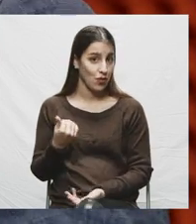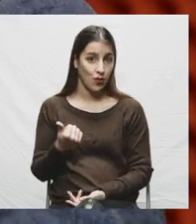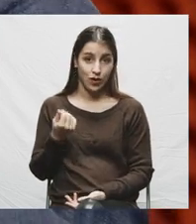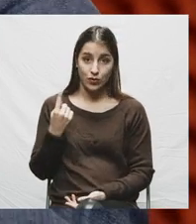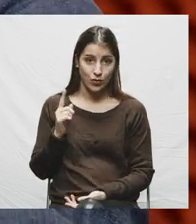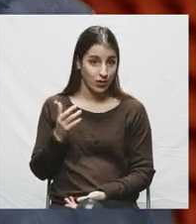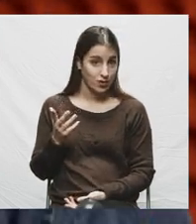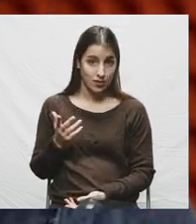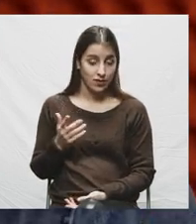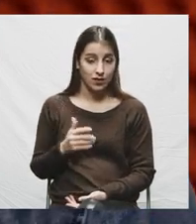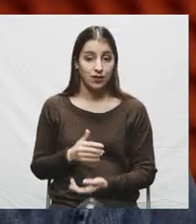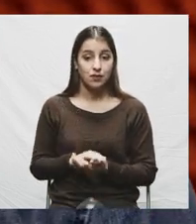Of course. — I was counting on that.